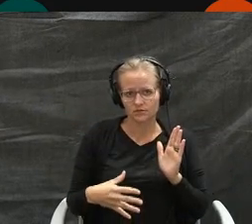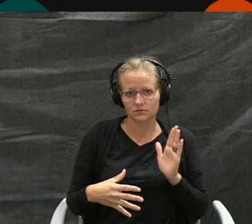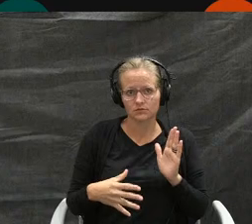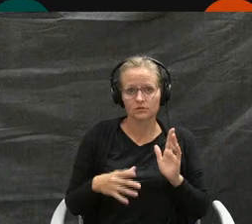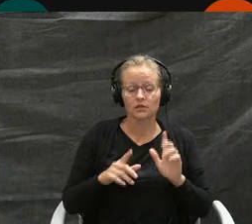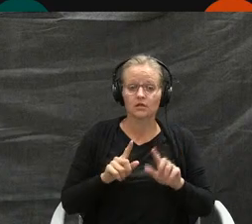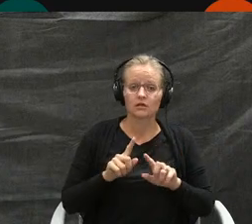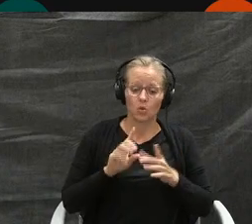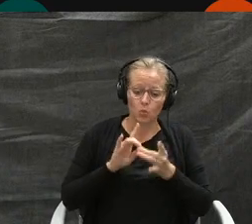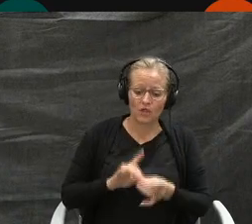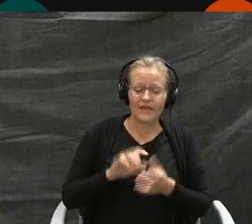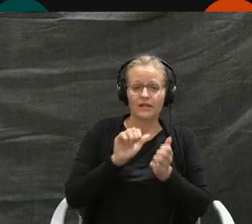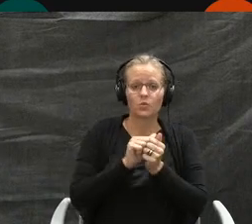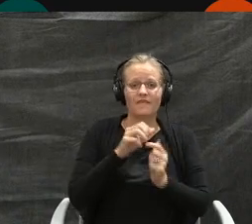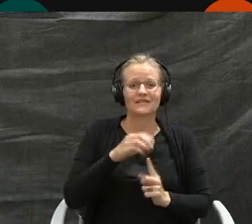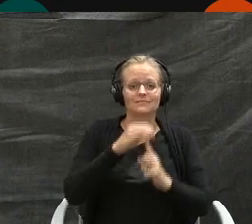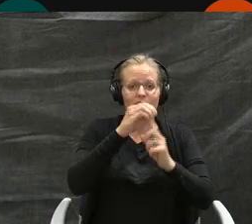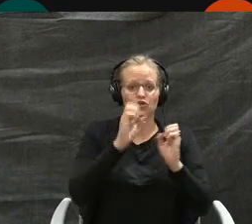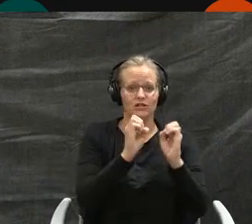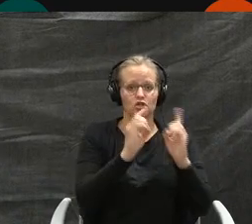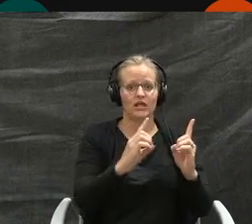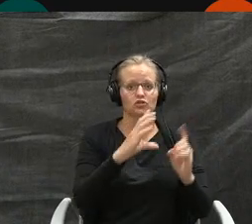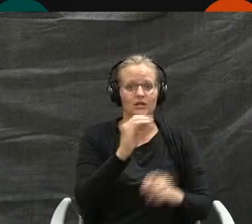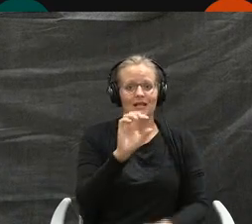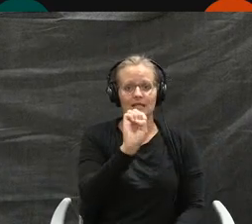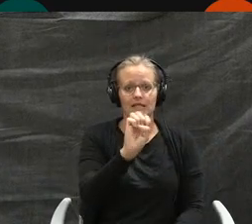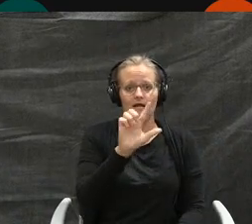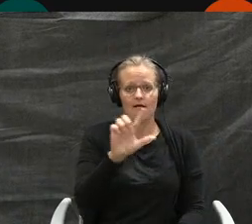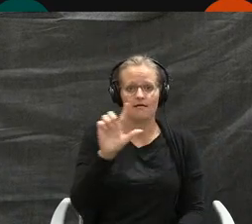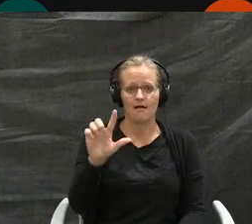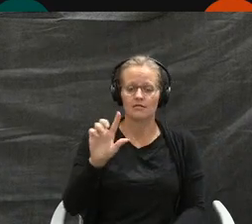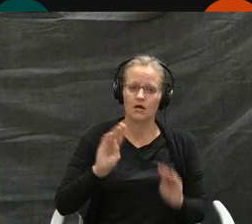far as special Ed and ELL, obviously there's always going